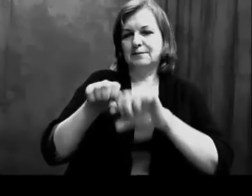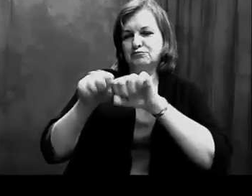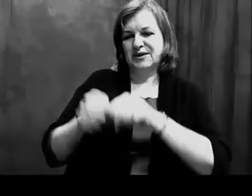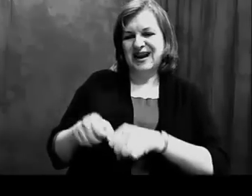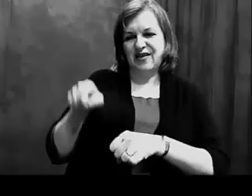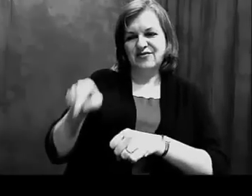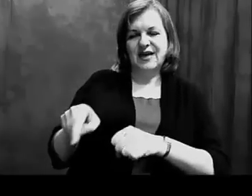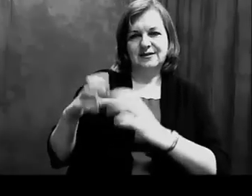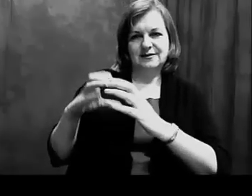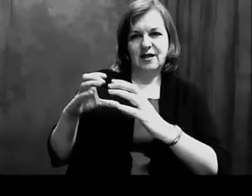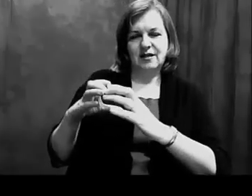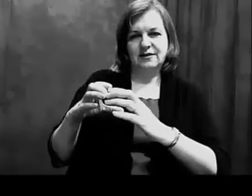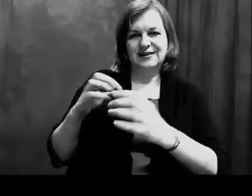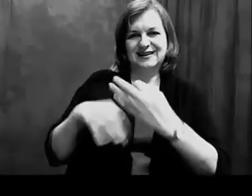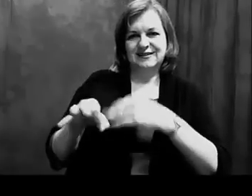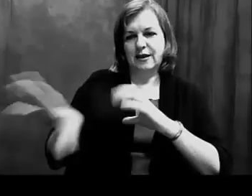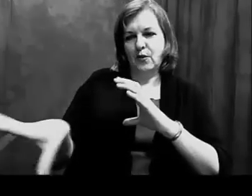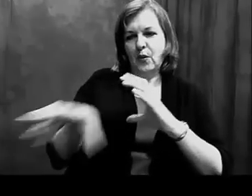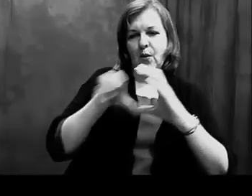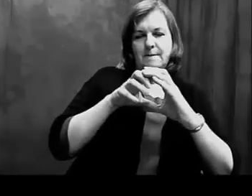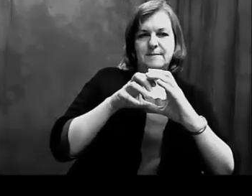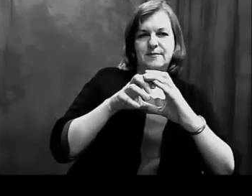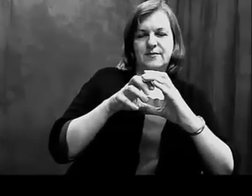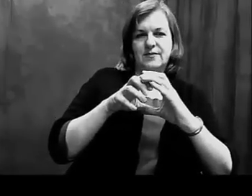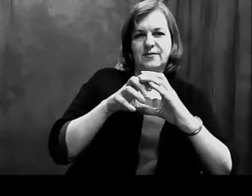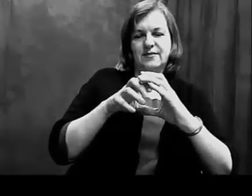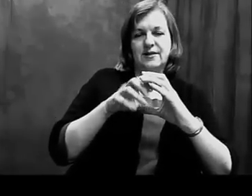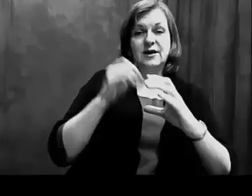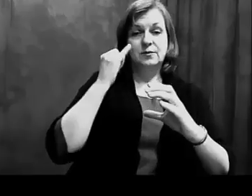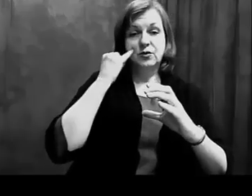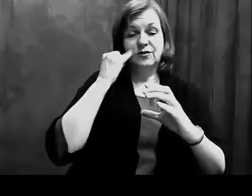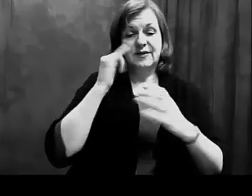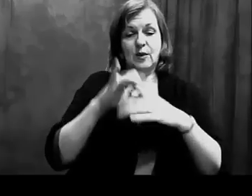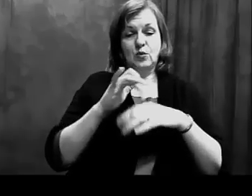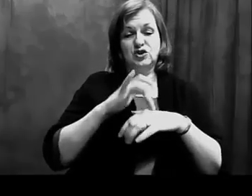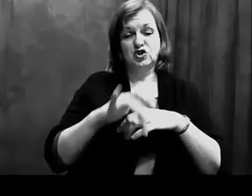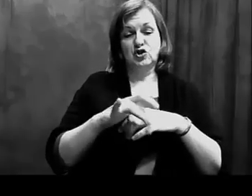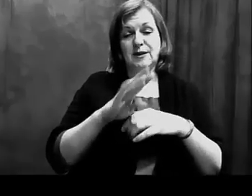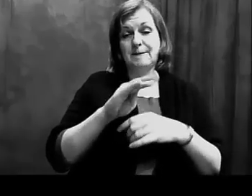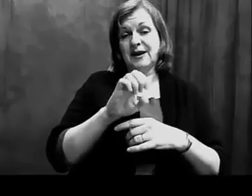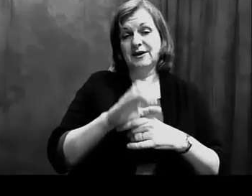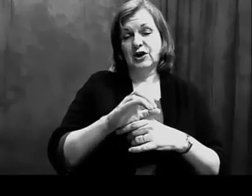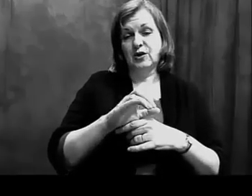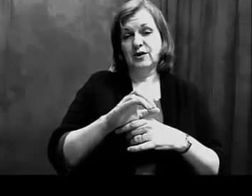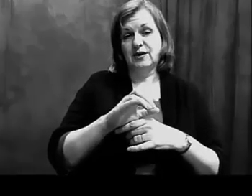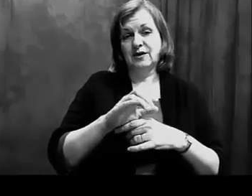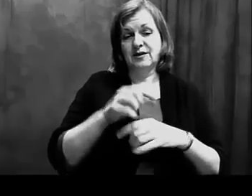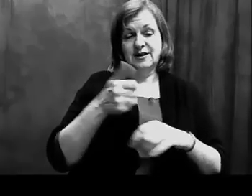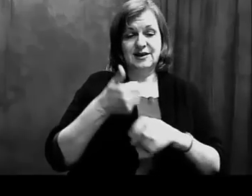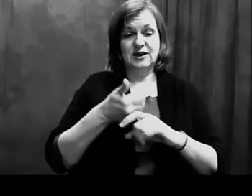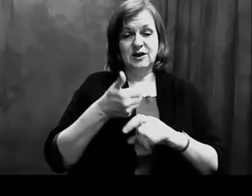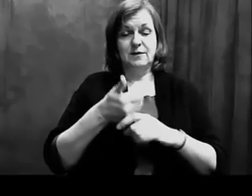one cell ate another cell but instead of the lysosomes breaking it down as it normally would